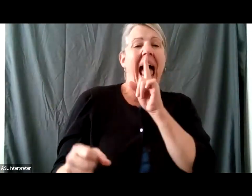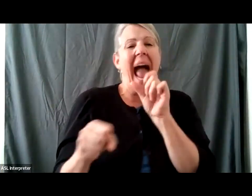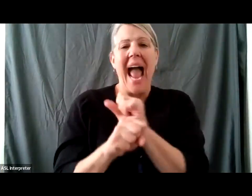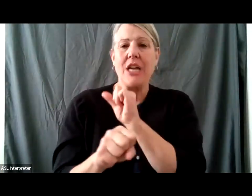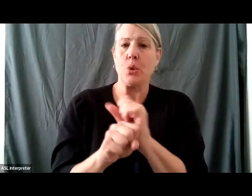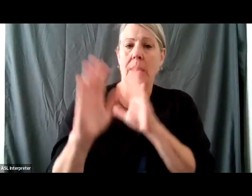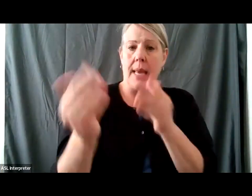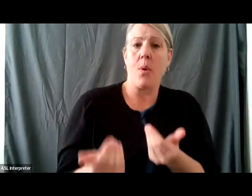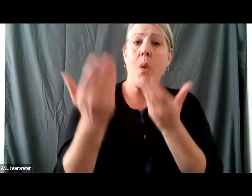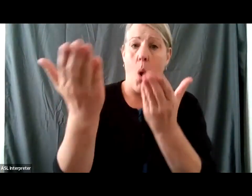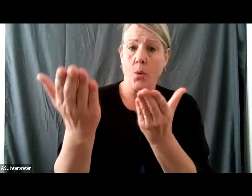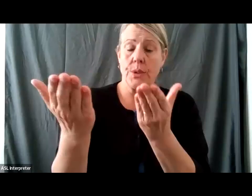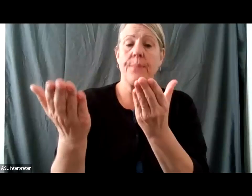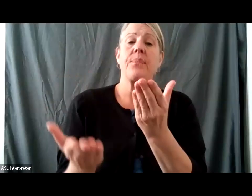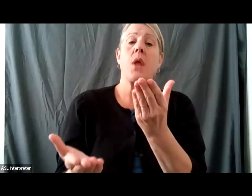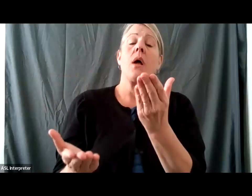This provision, like most of the ones of the